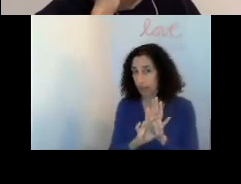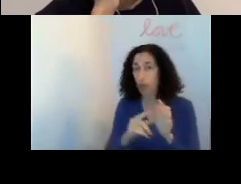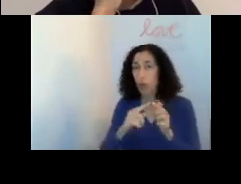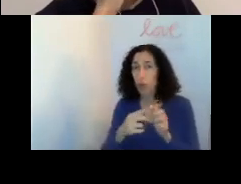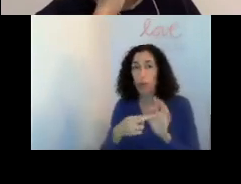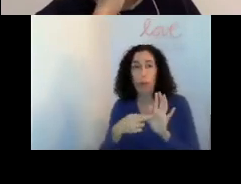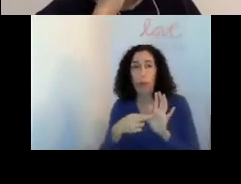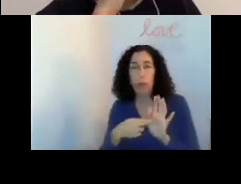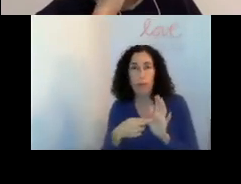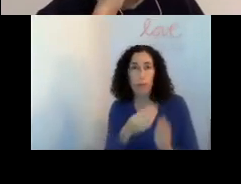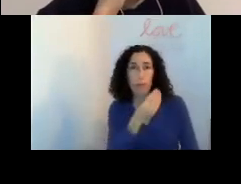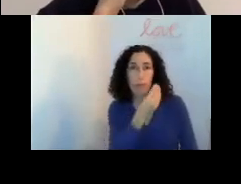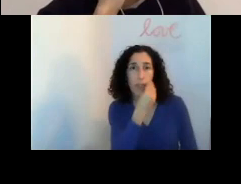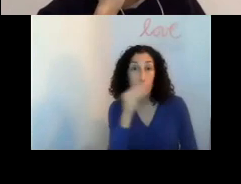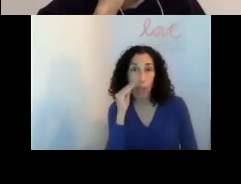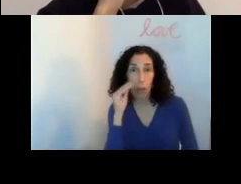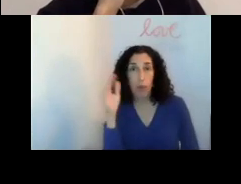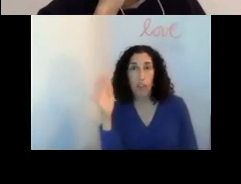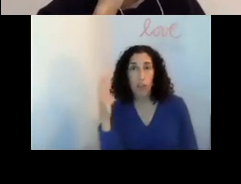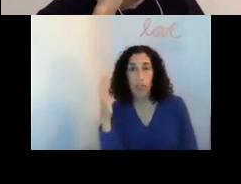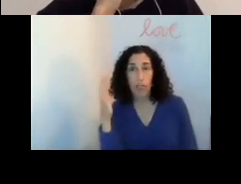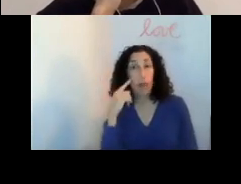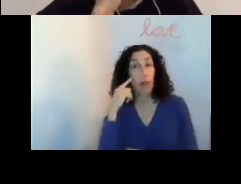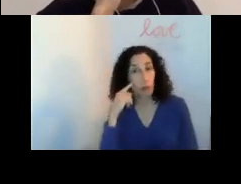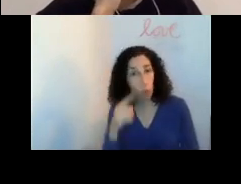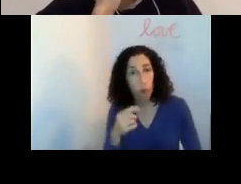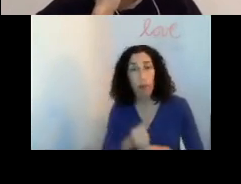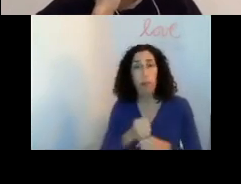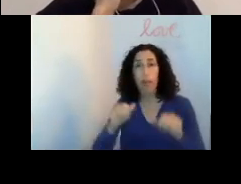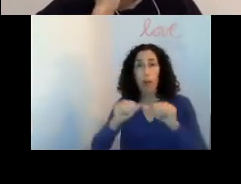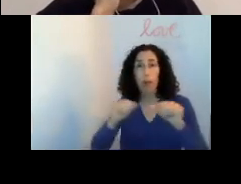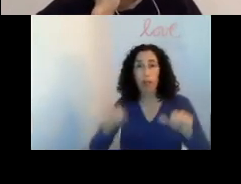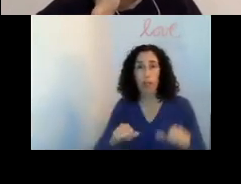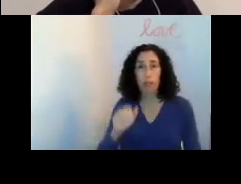type of tree and correspond with the four sections of the workbook. Like the landscape